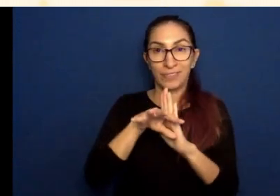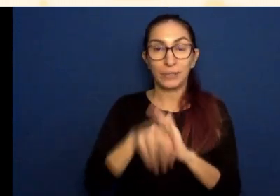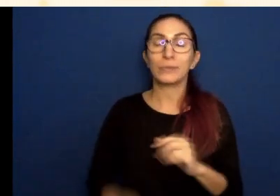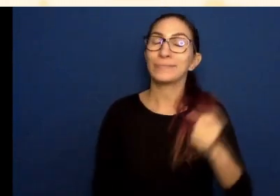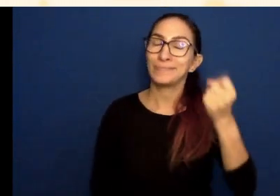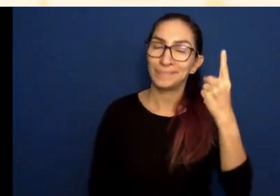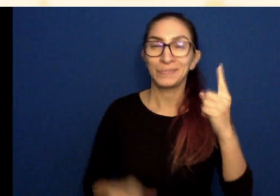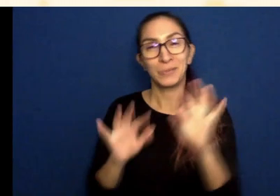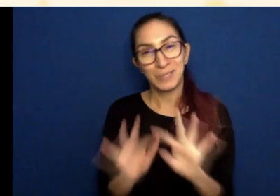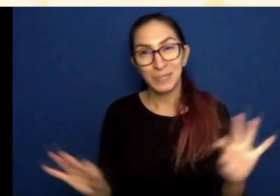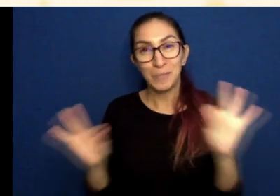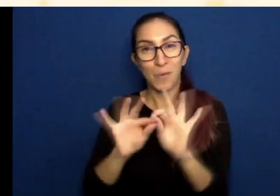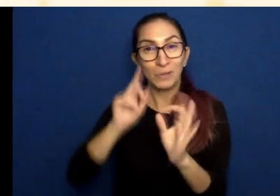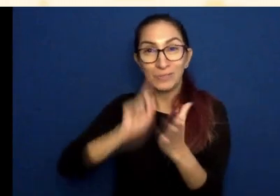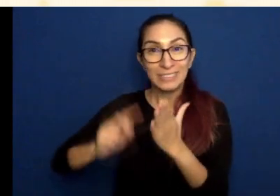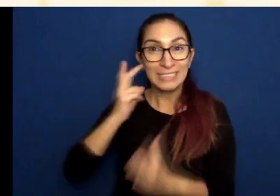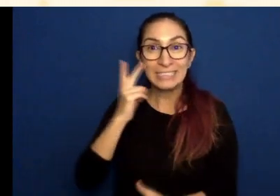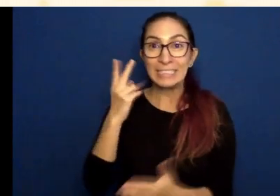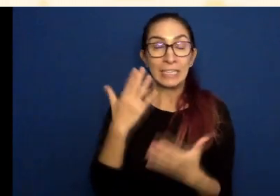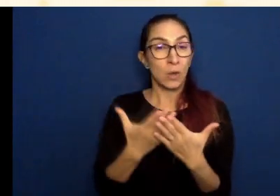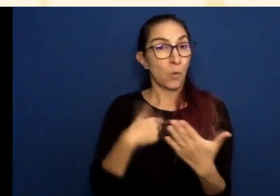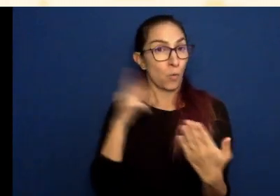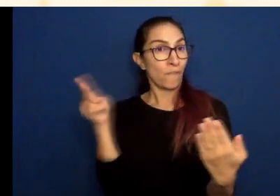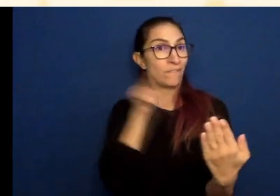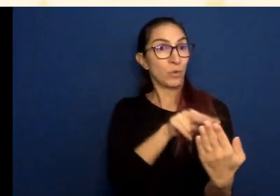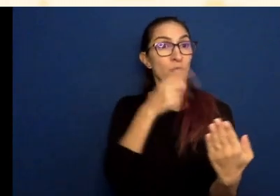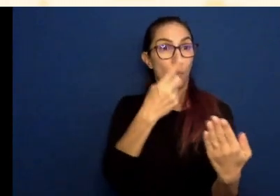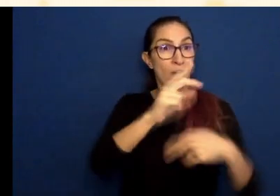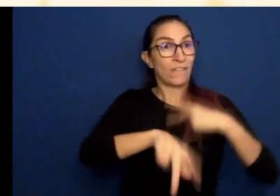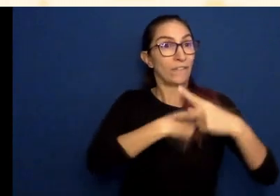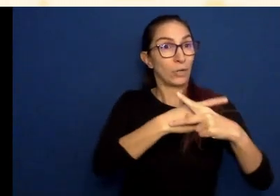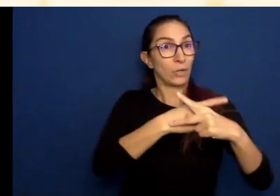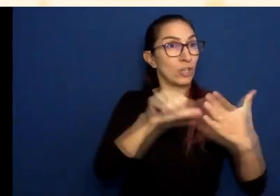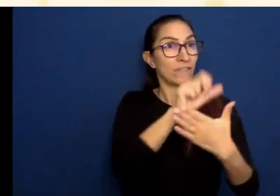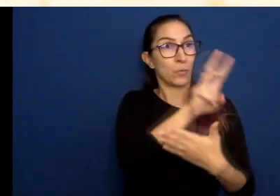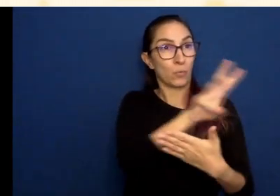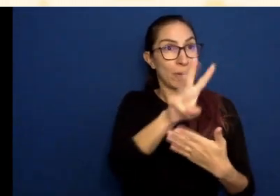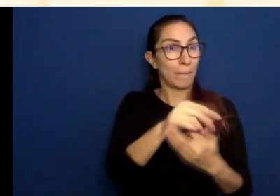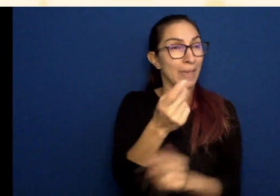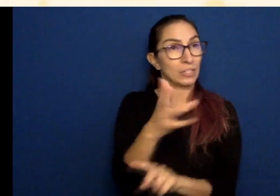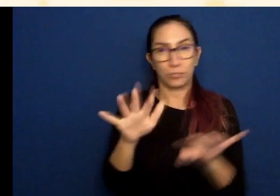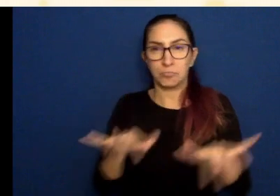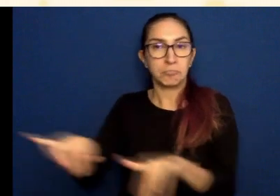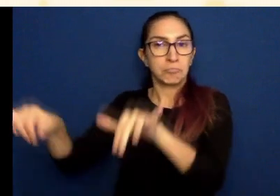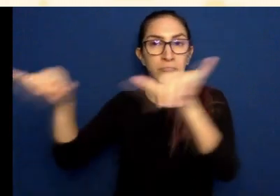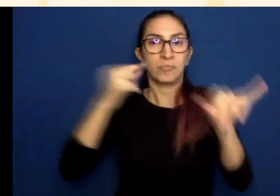and who has just increased zoom on the desktop is not going to able too upload videos. So that's the kind of thing that we're talking about.